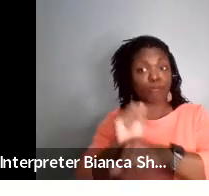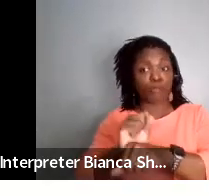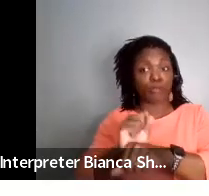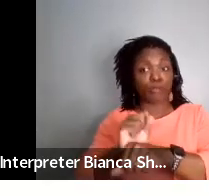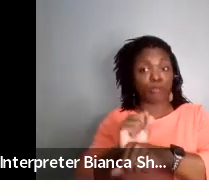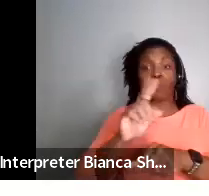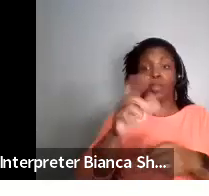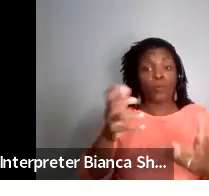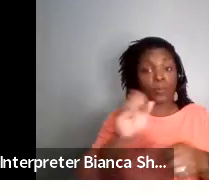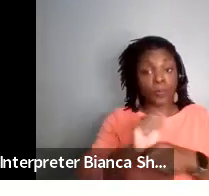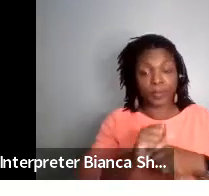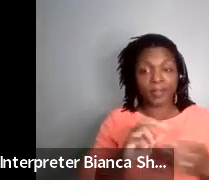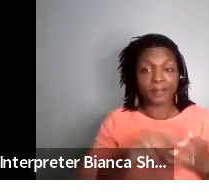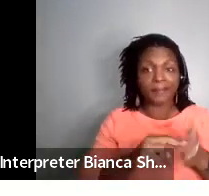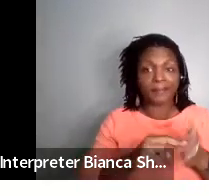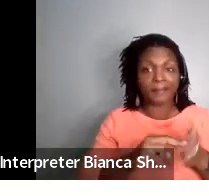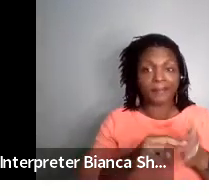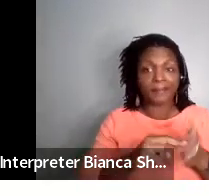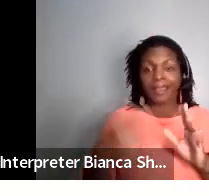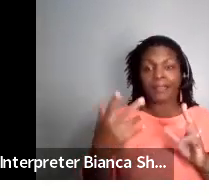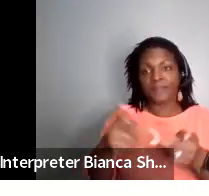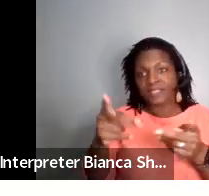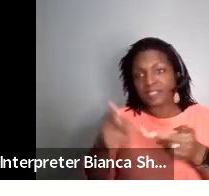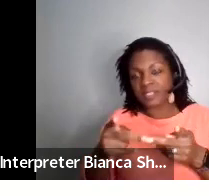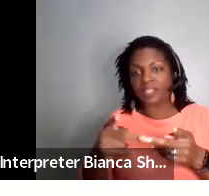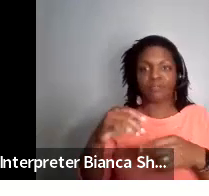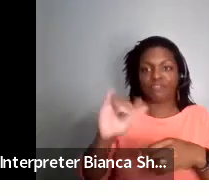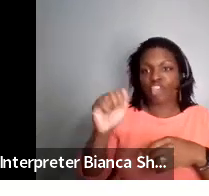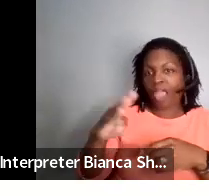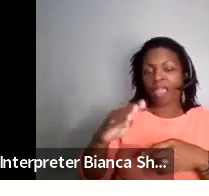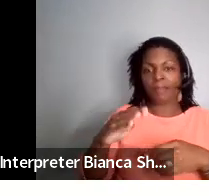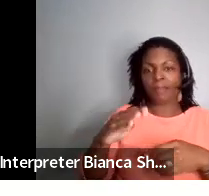So it's not a position or a job is of selected for them.